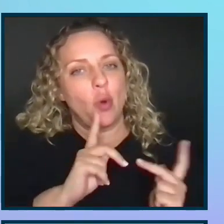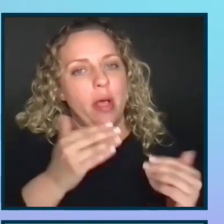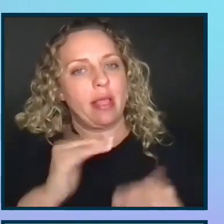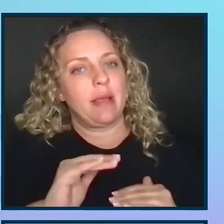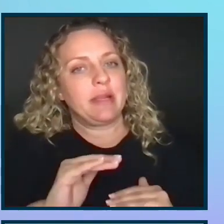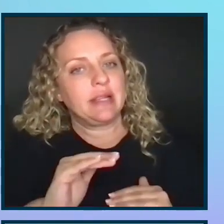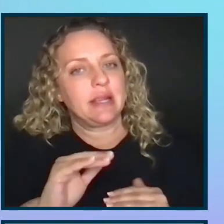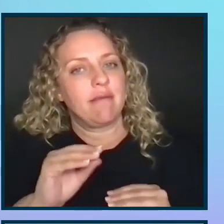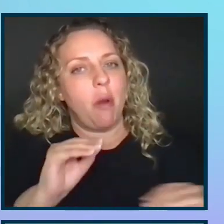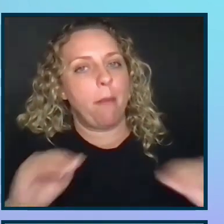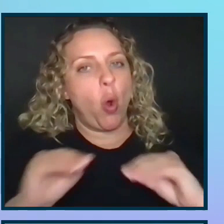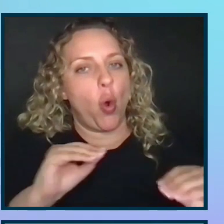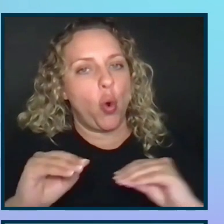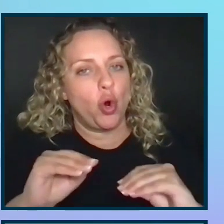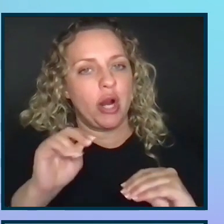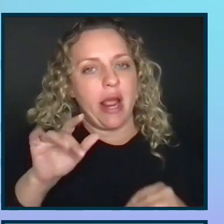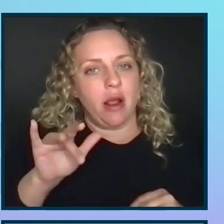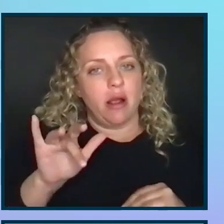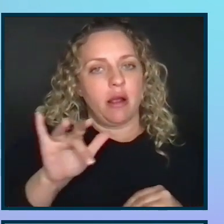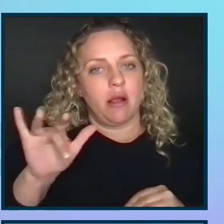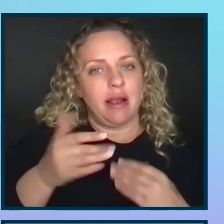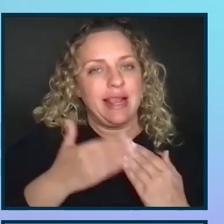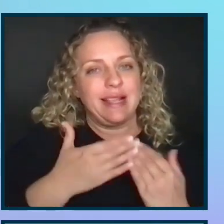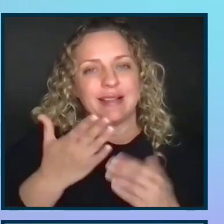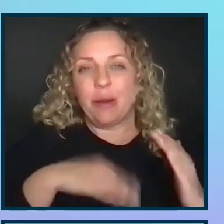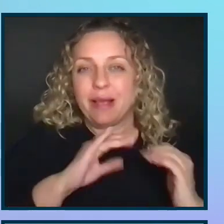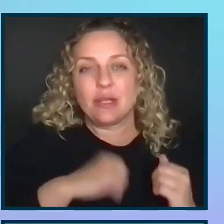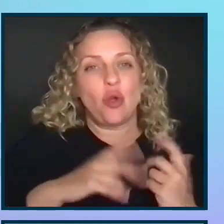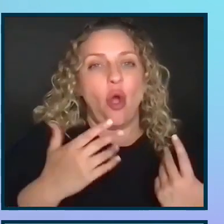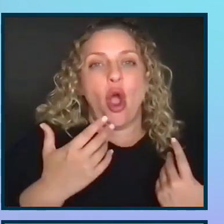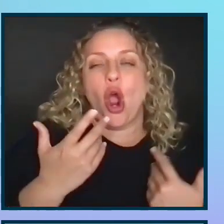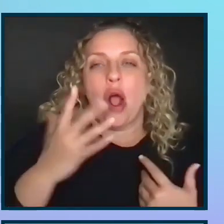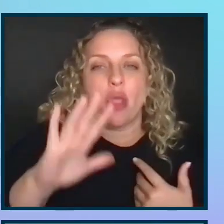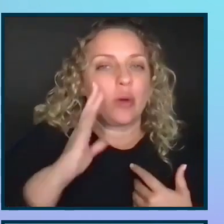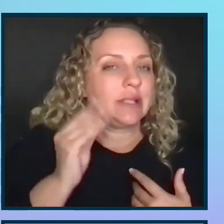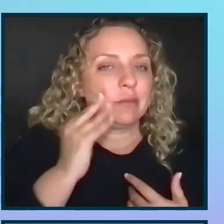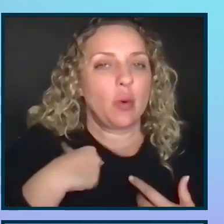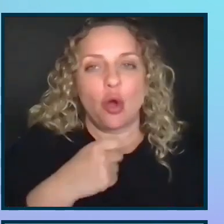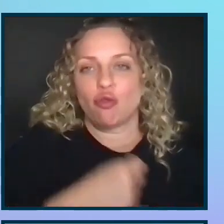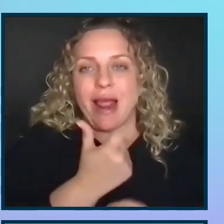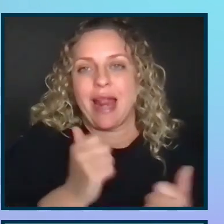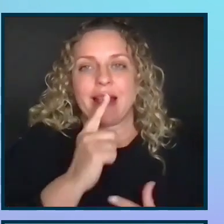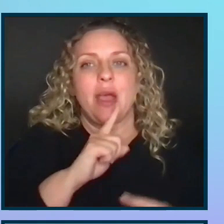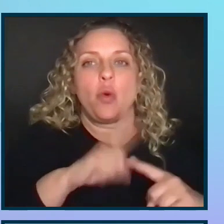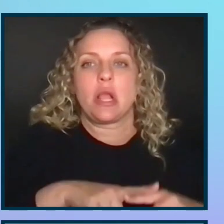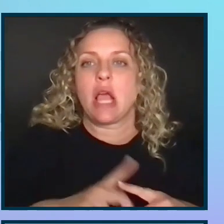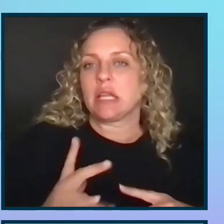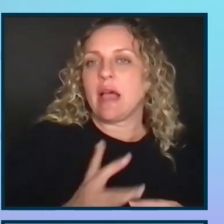and scroll simply and easily. Basically that means for our digital experiences, we don't create anything that relies on this sophisticated gesture.